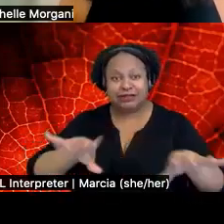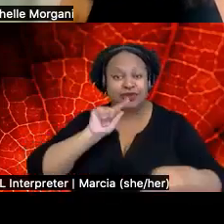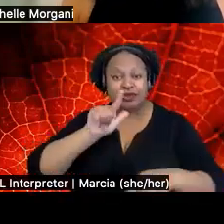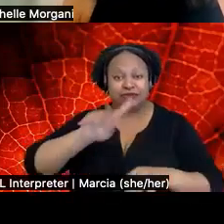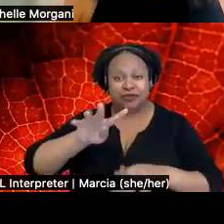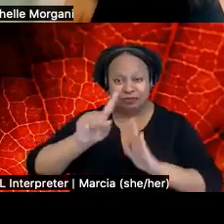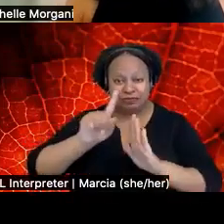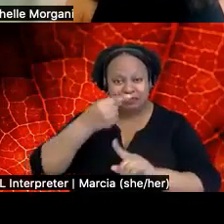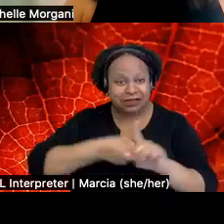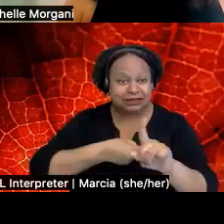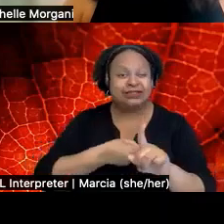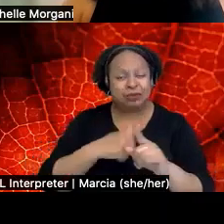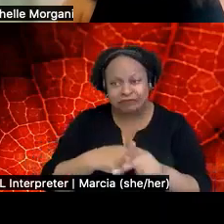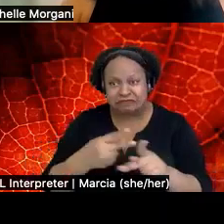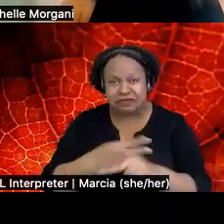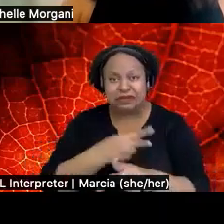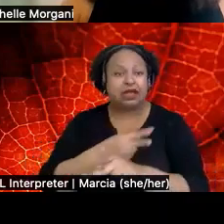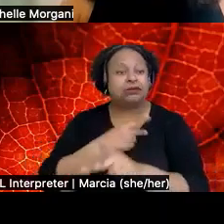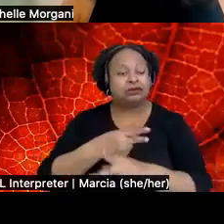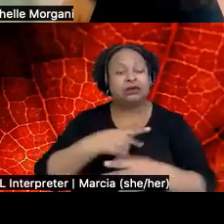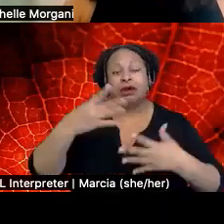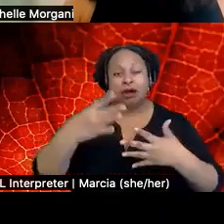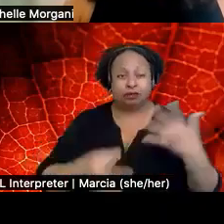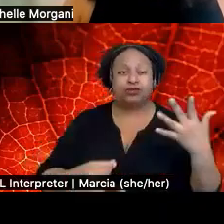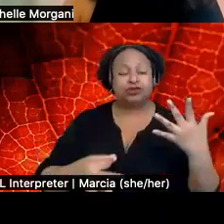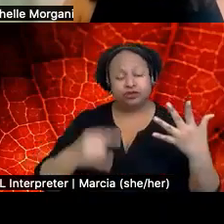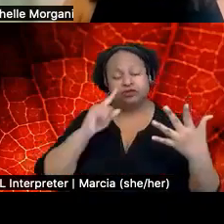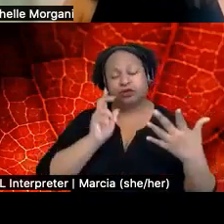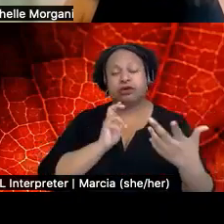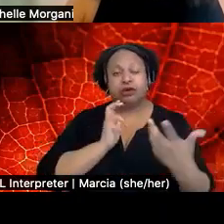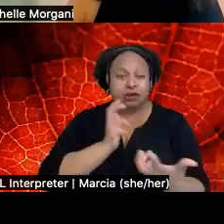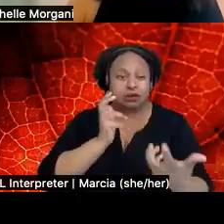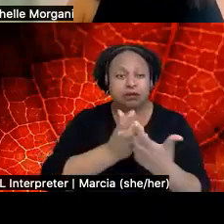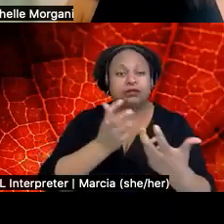that we have sort of figured out some other ways of accommodating our students who have